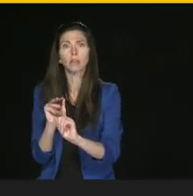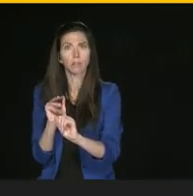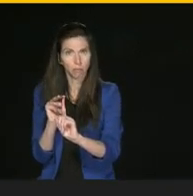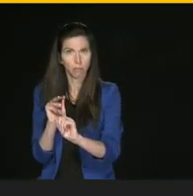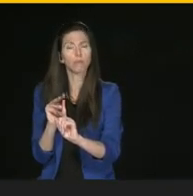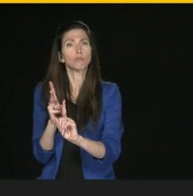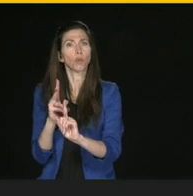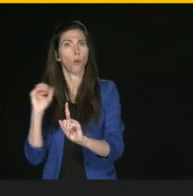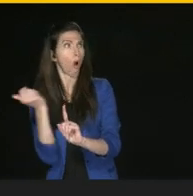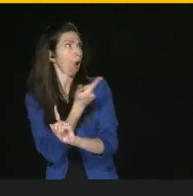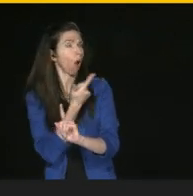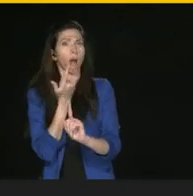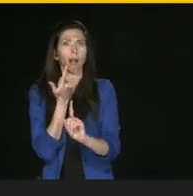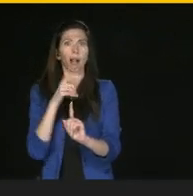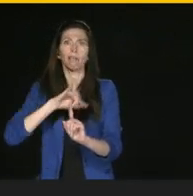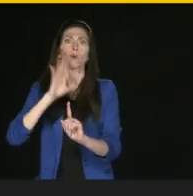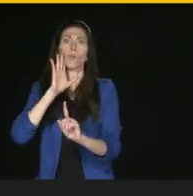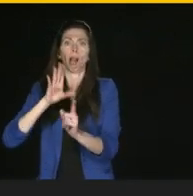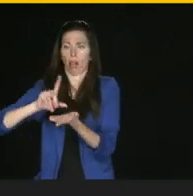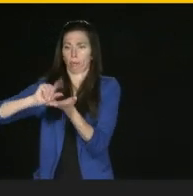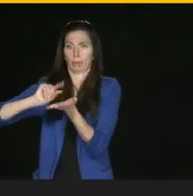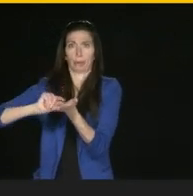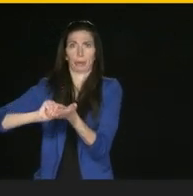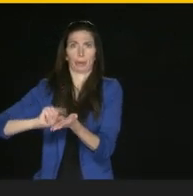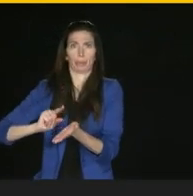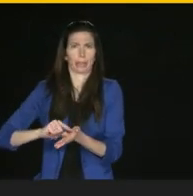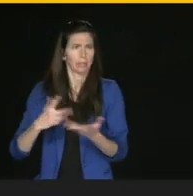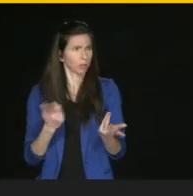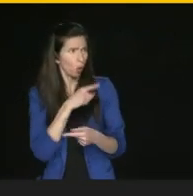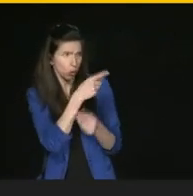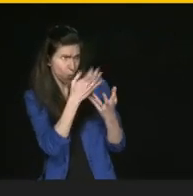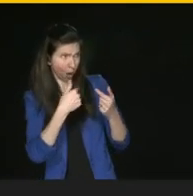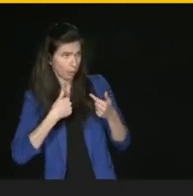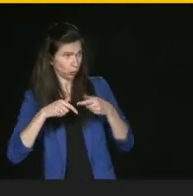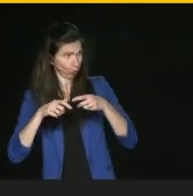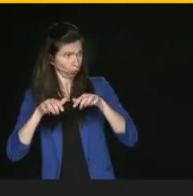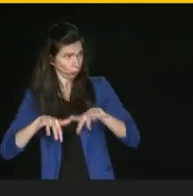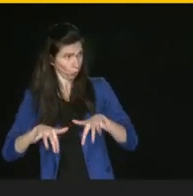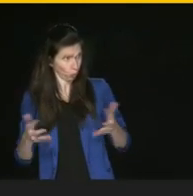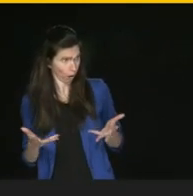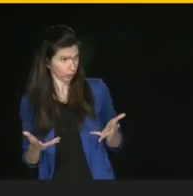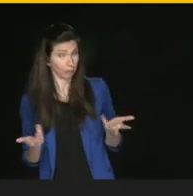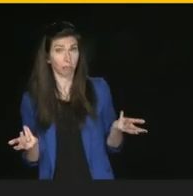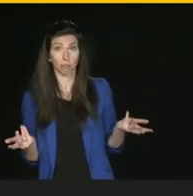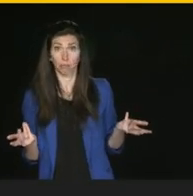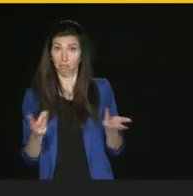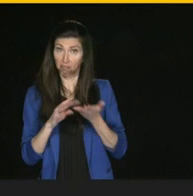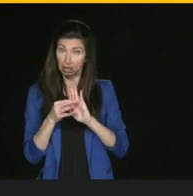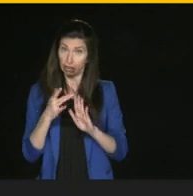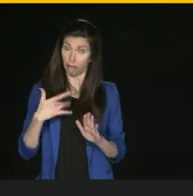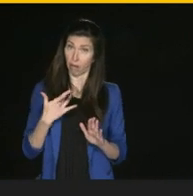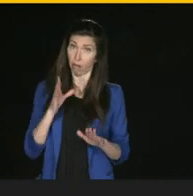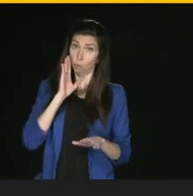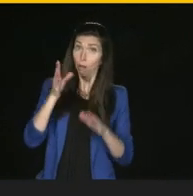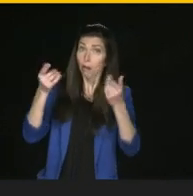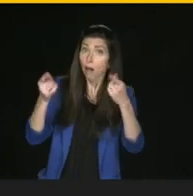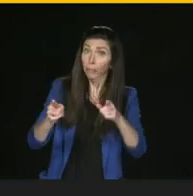TO LATCH ON TO BECAUSE THESE ARE THE NUMBERS WE ALL PROVIDED HERE.